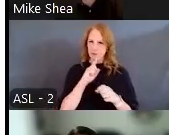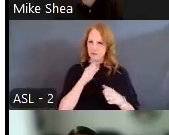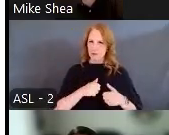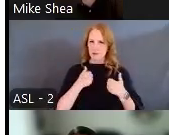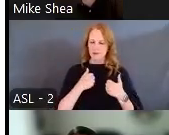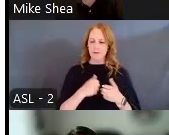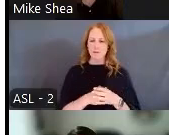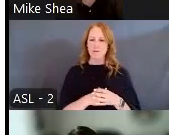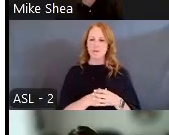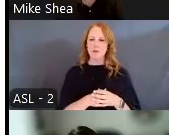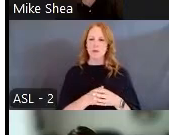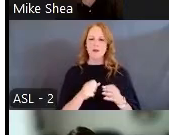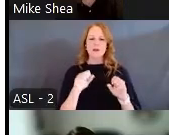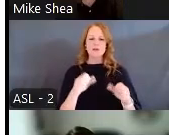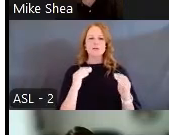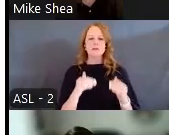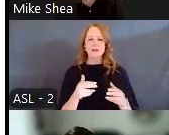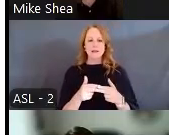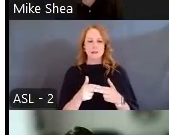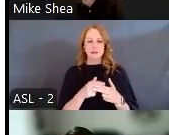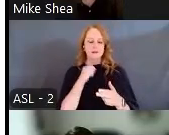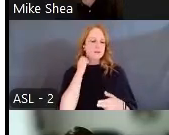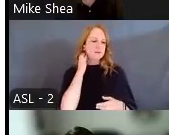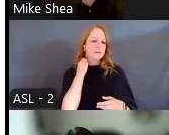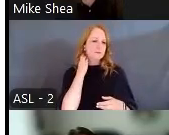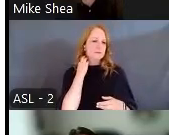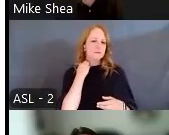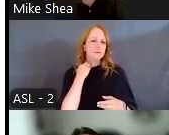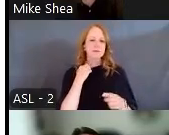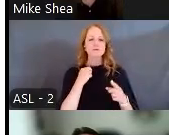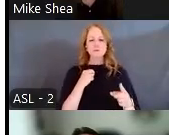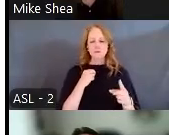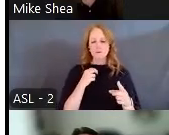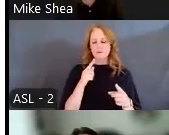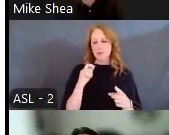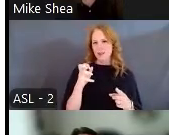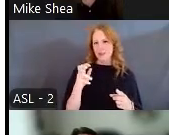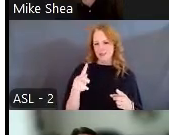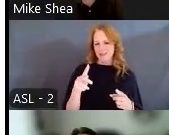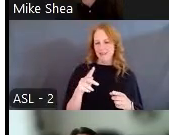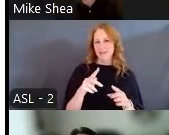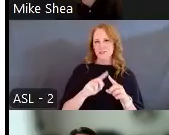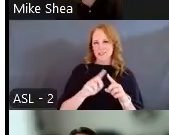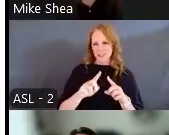um, we can go to the next slide. Um, here is a link to all of the resources that,